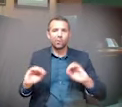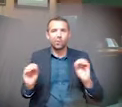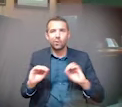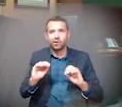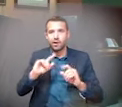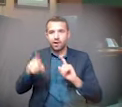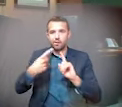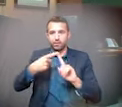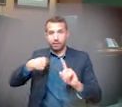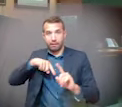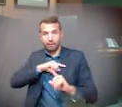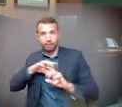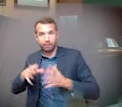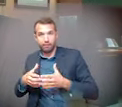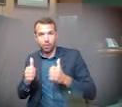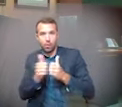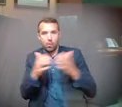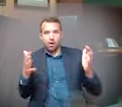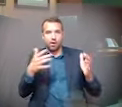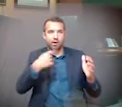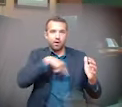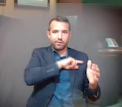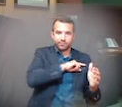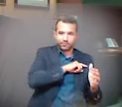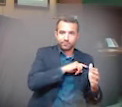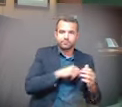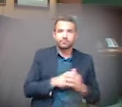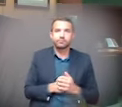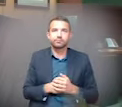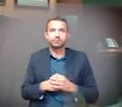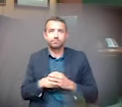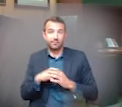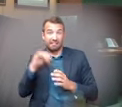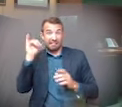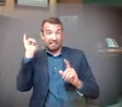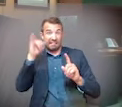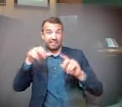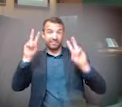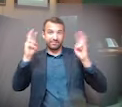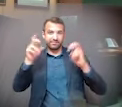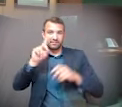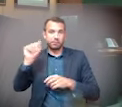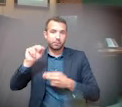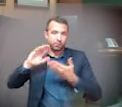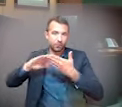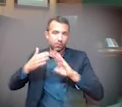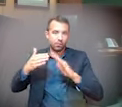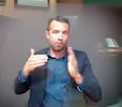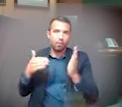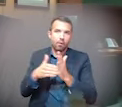a saying in the disability community, but also most movements.